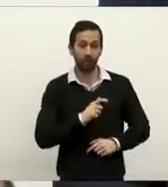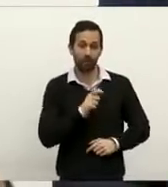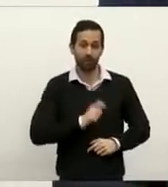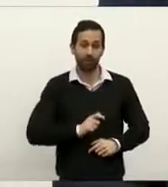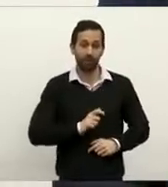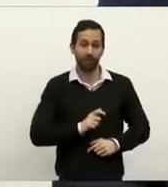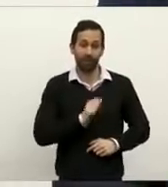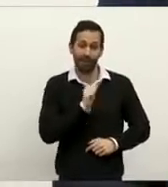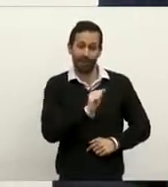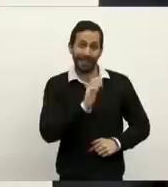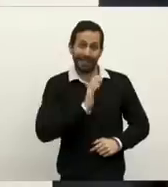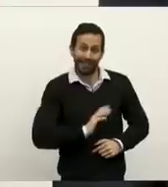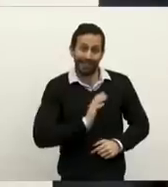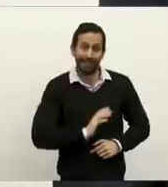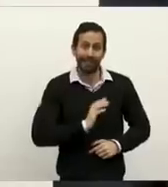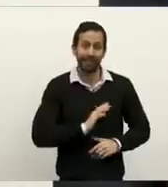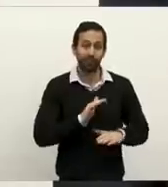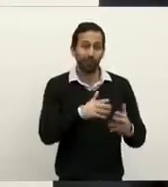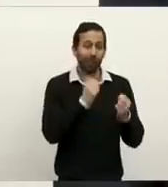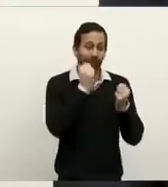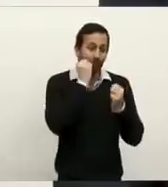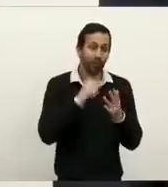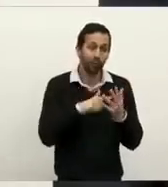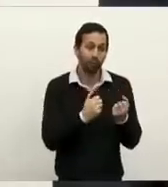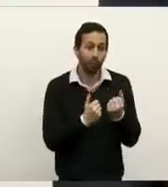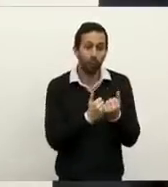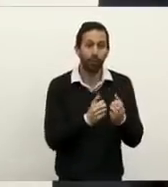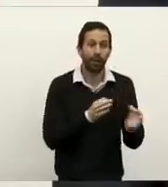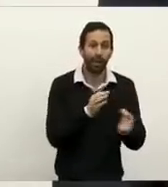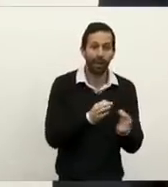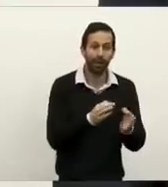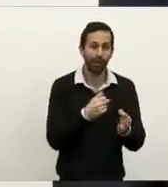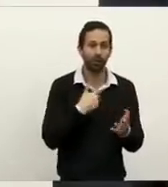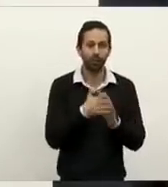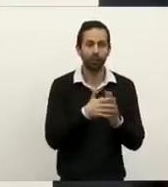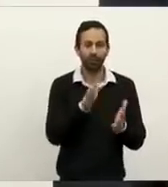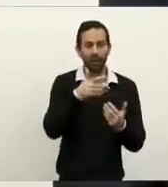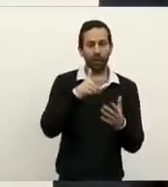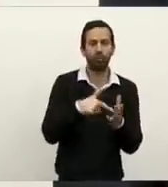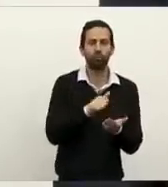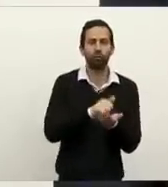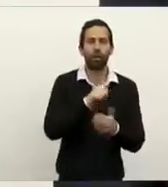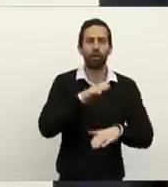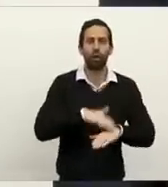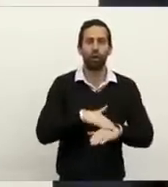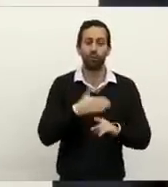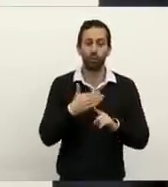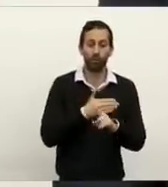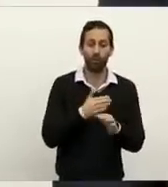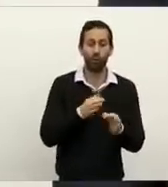provide the evidence to support the plan, we get it at the right time. So before the plan is being constructed,